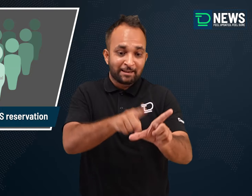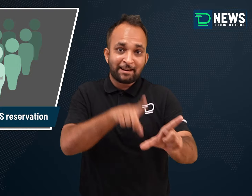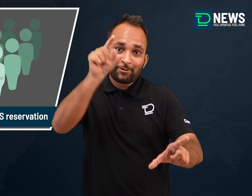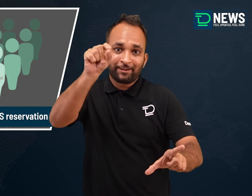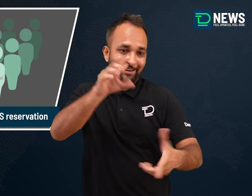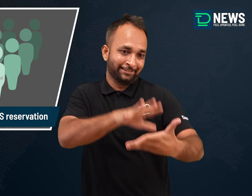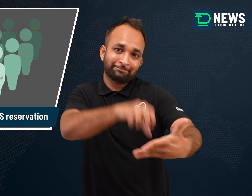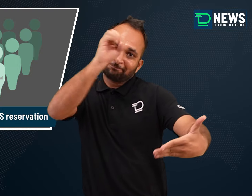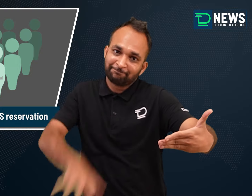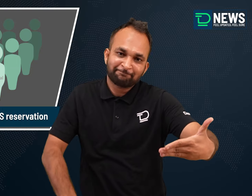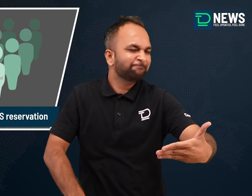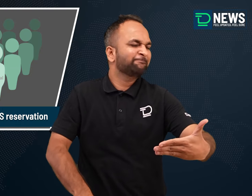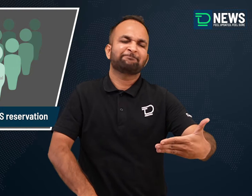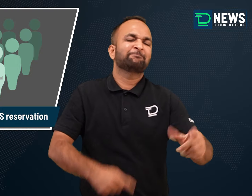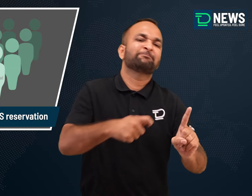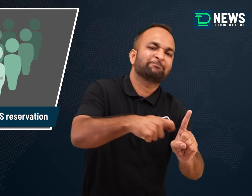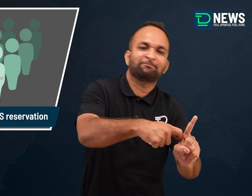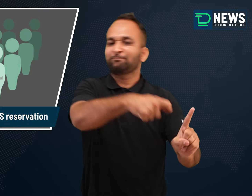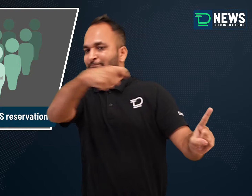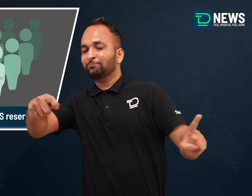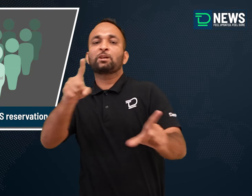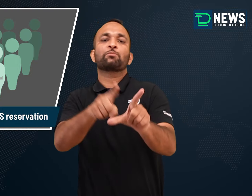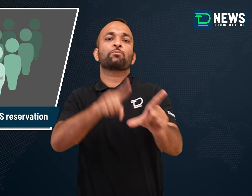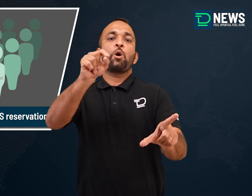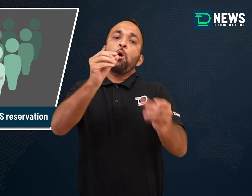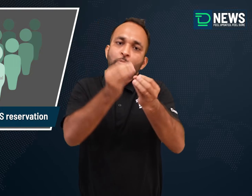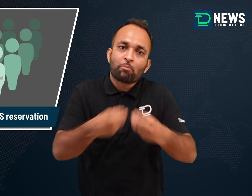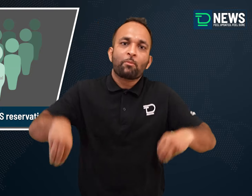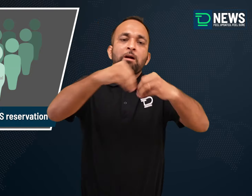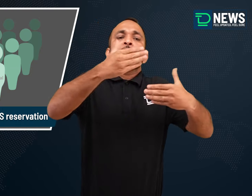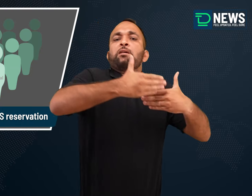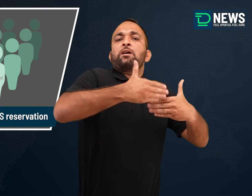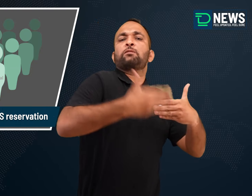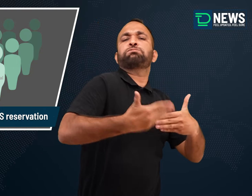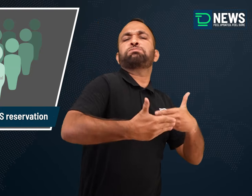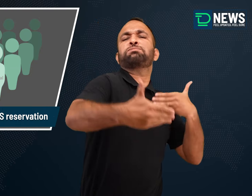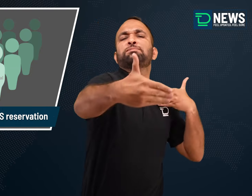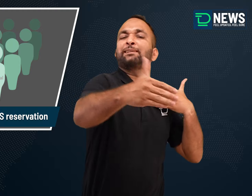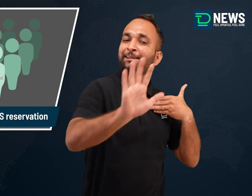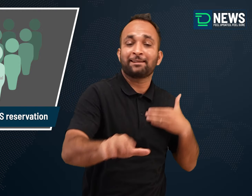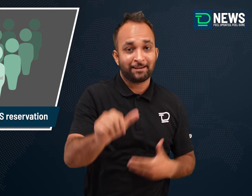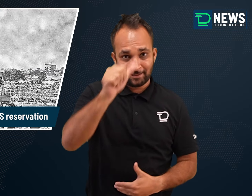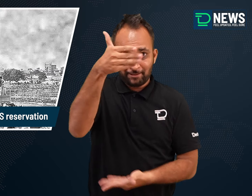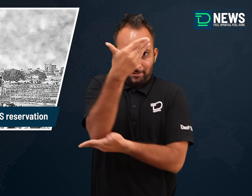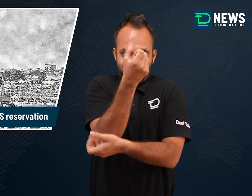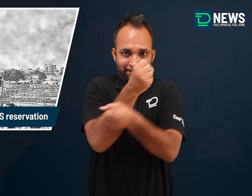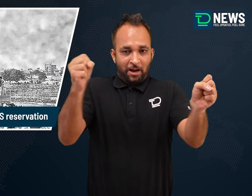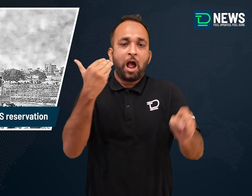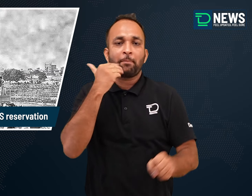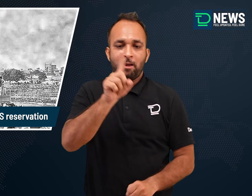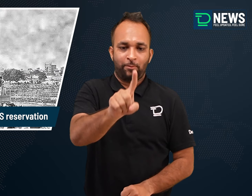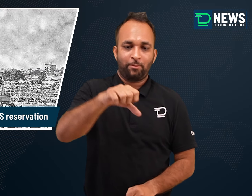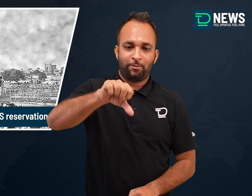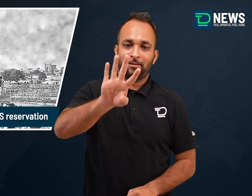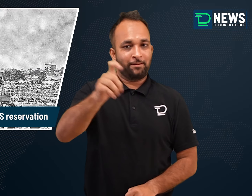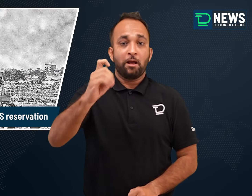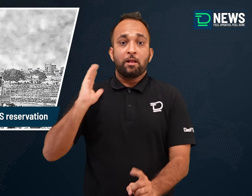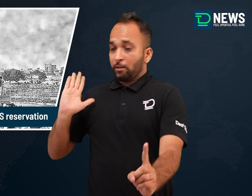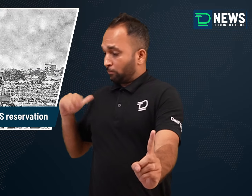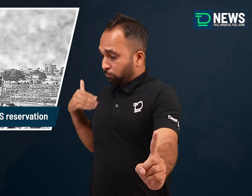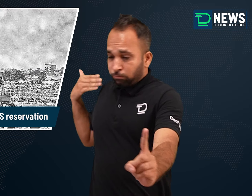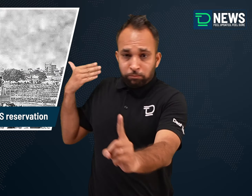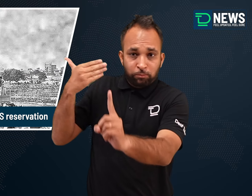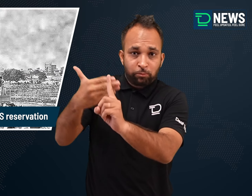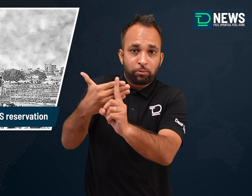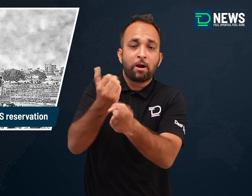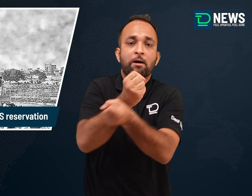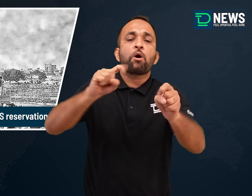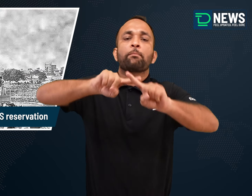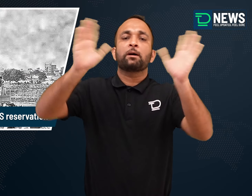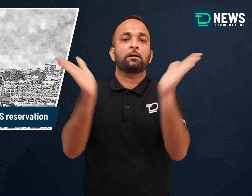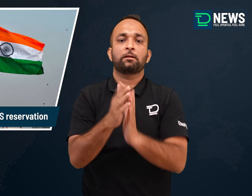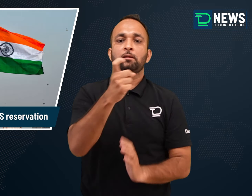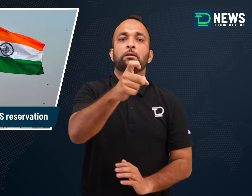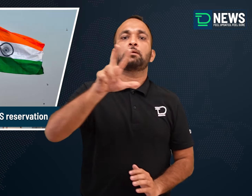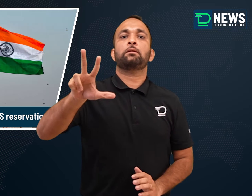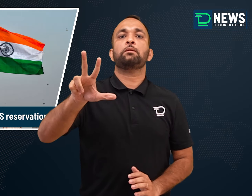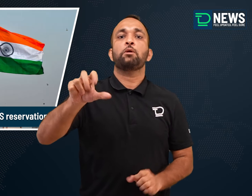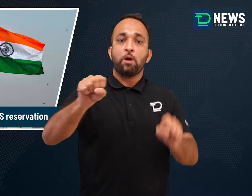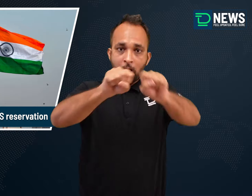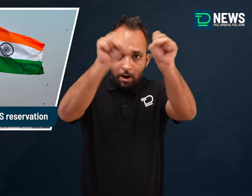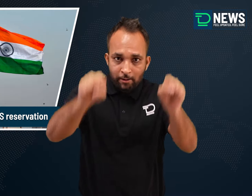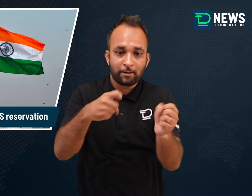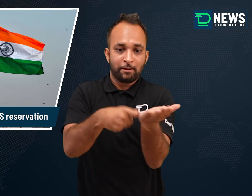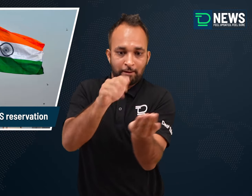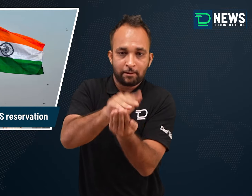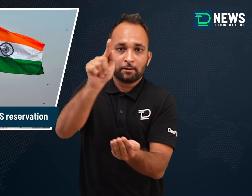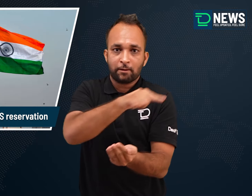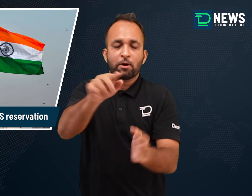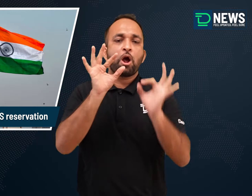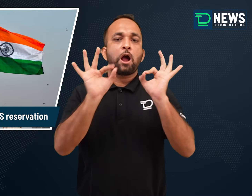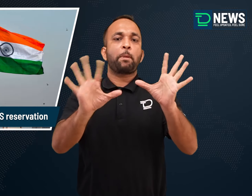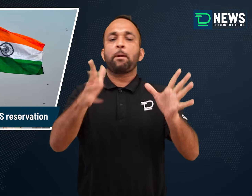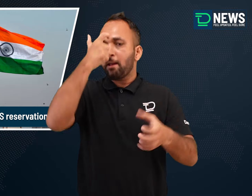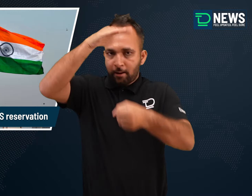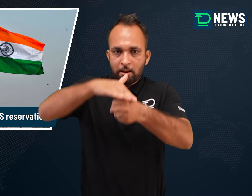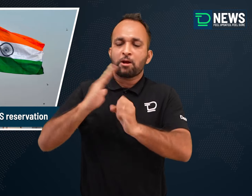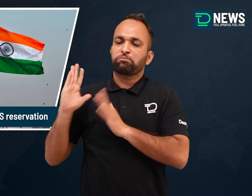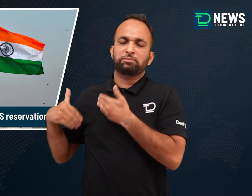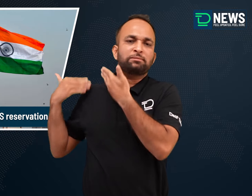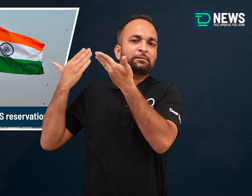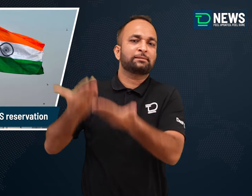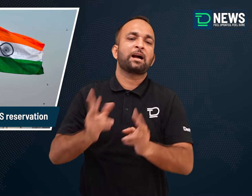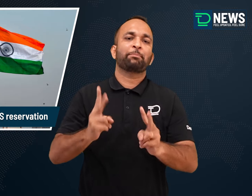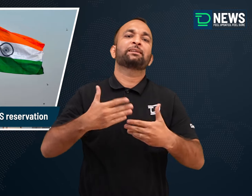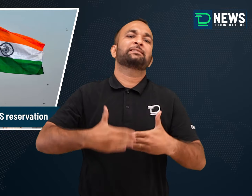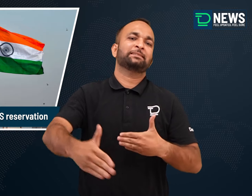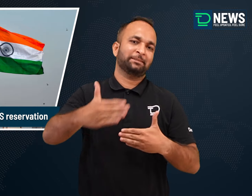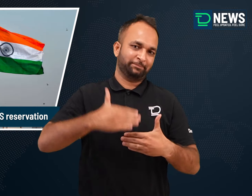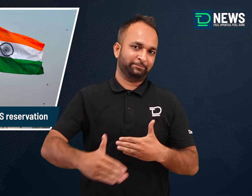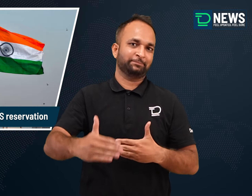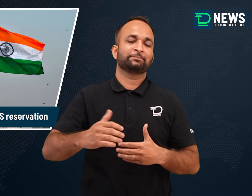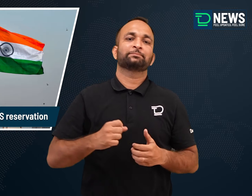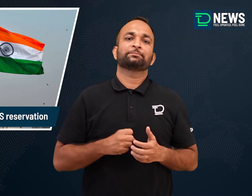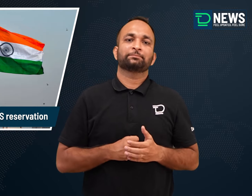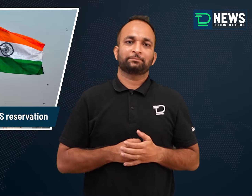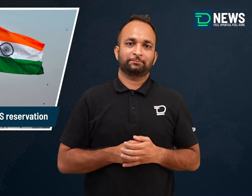Not only after 10 years of independence, but still after 78 years, people face discrimination based on the castes.